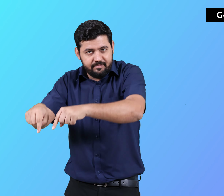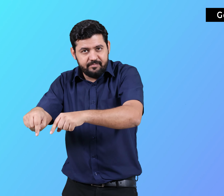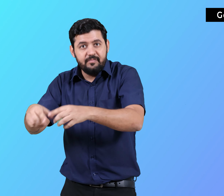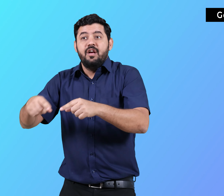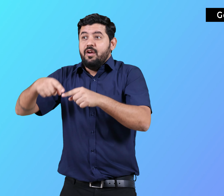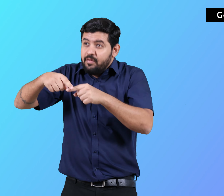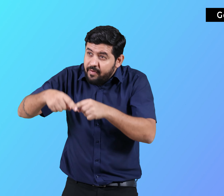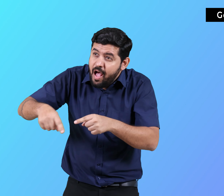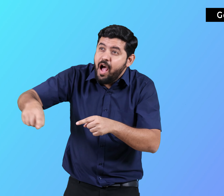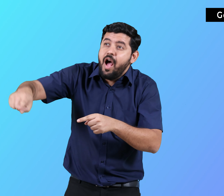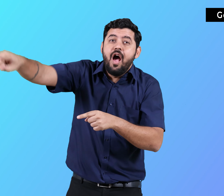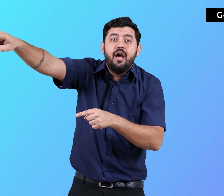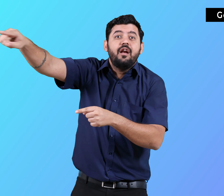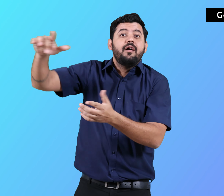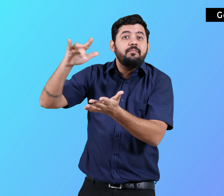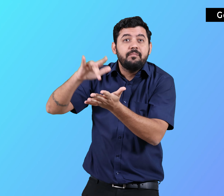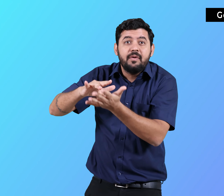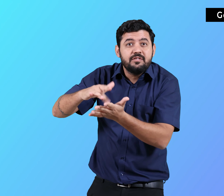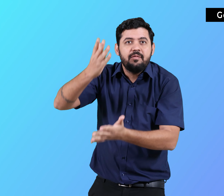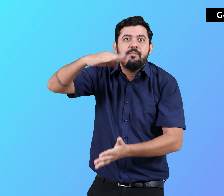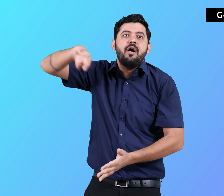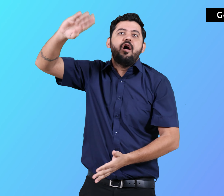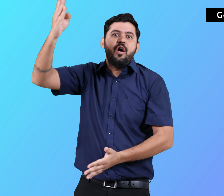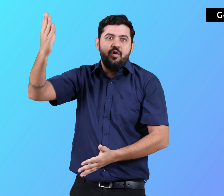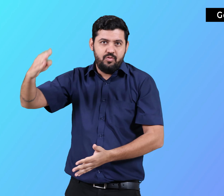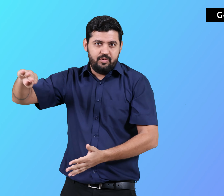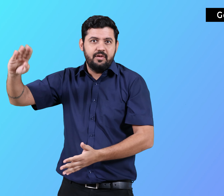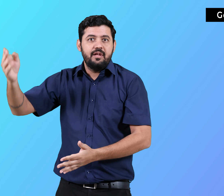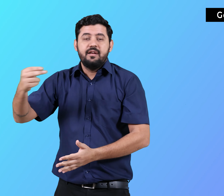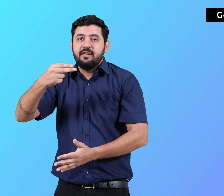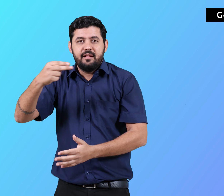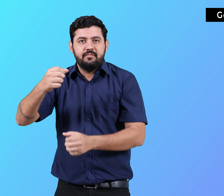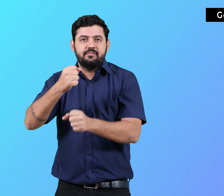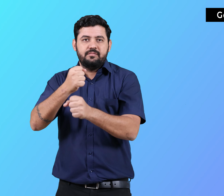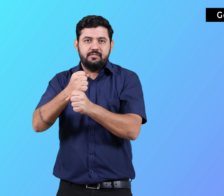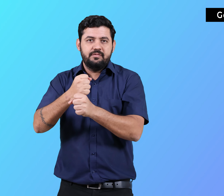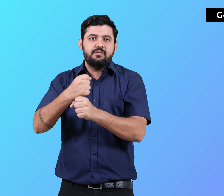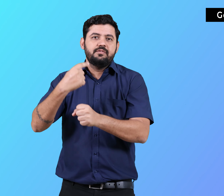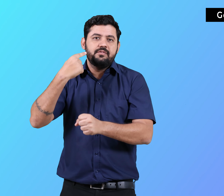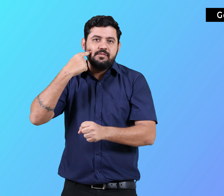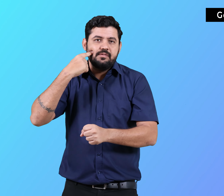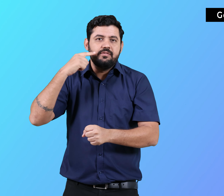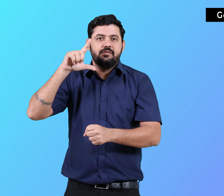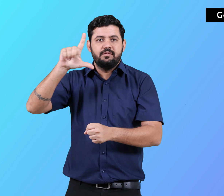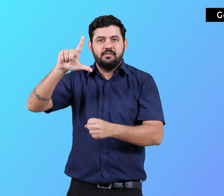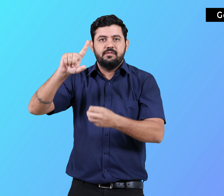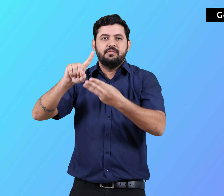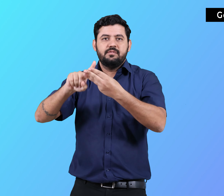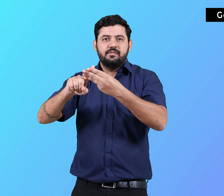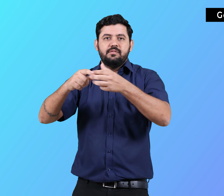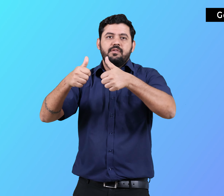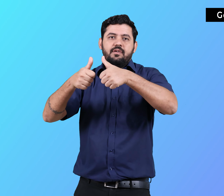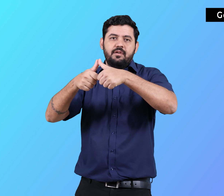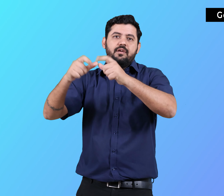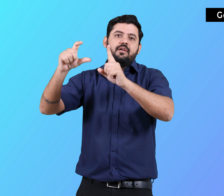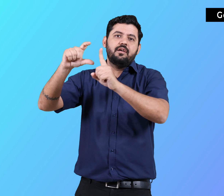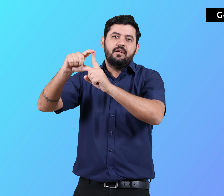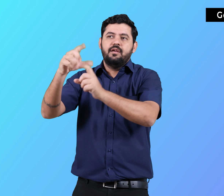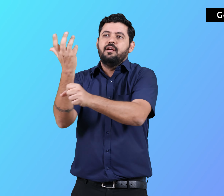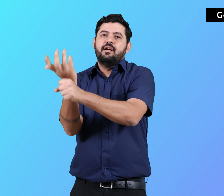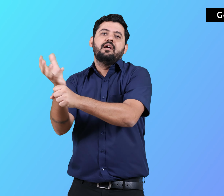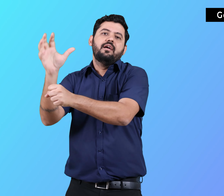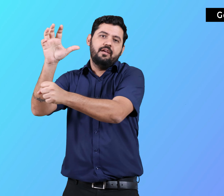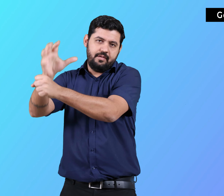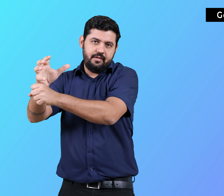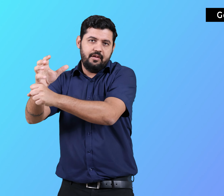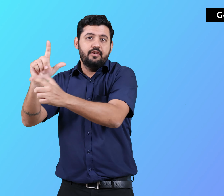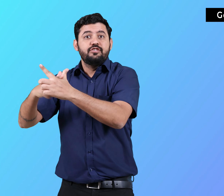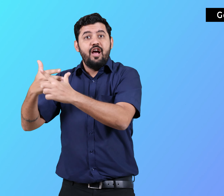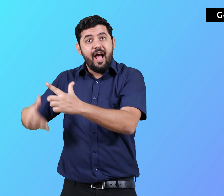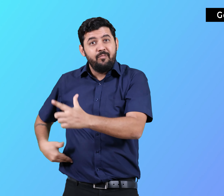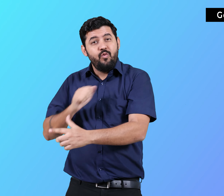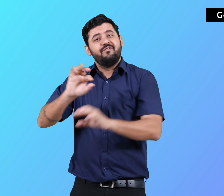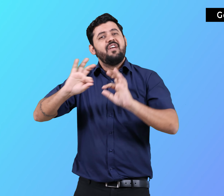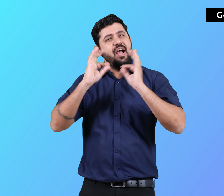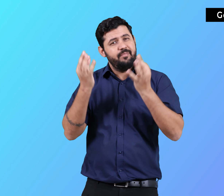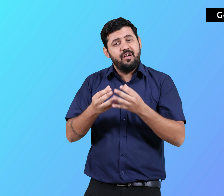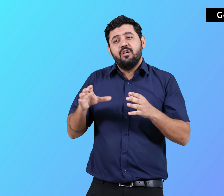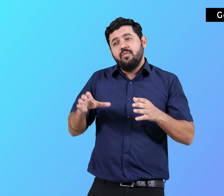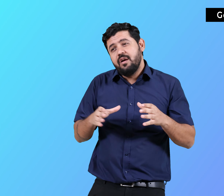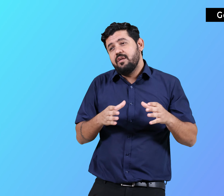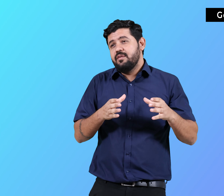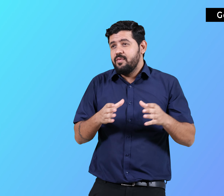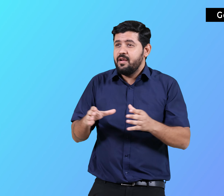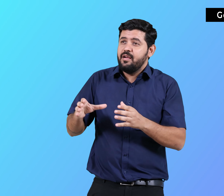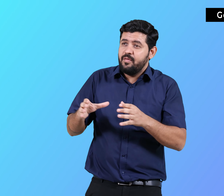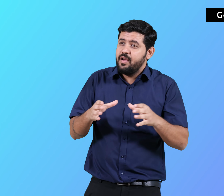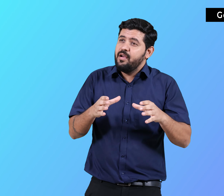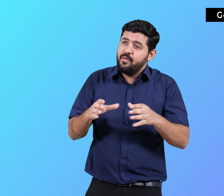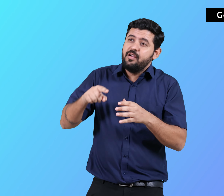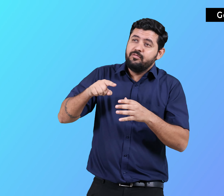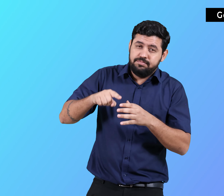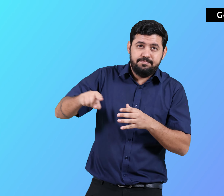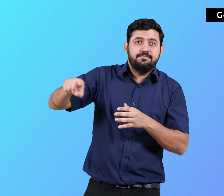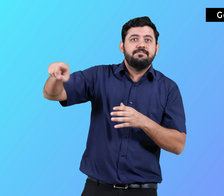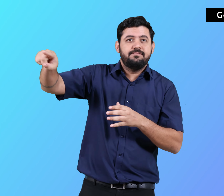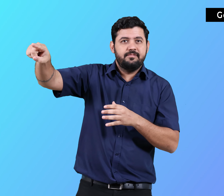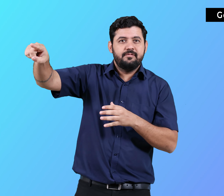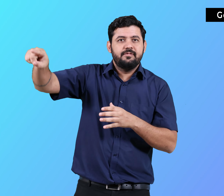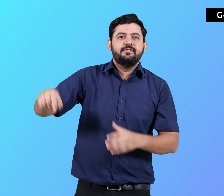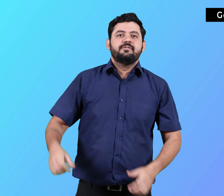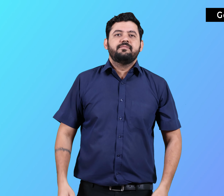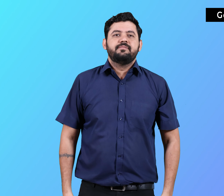and travelled towards the hill country of Gilead.